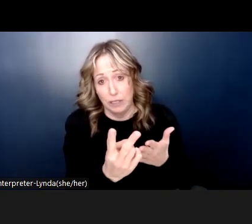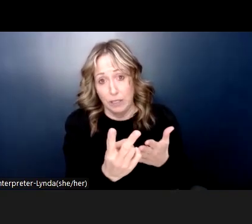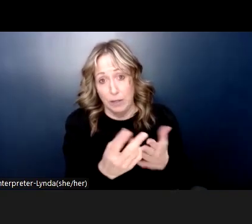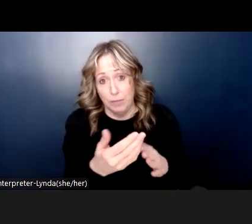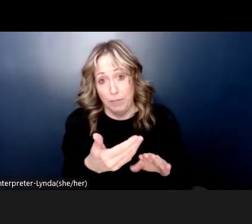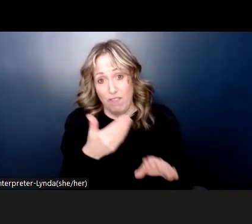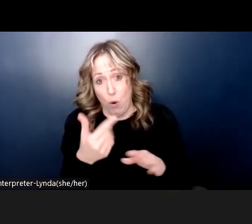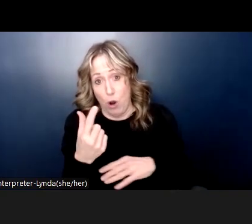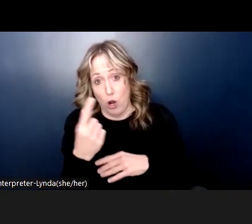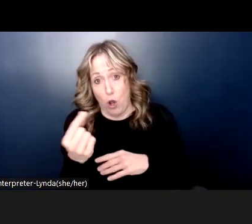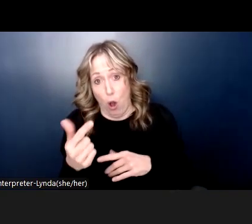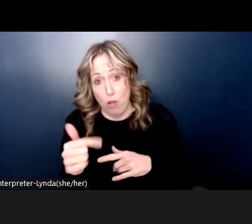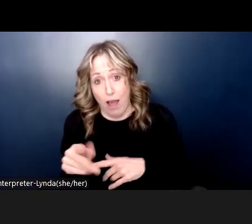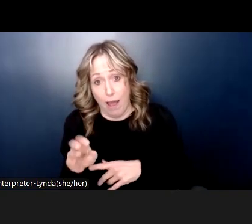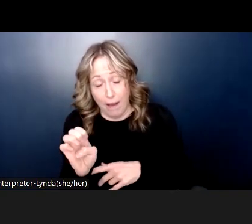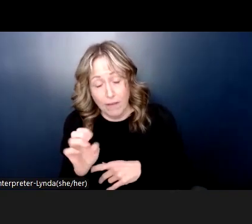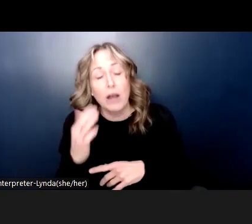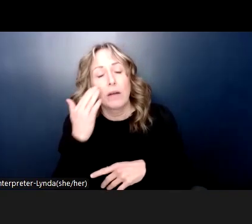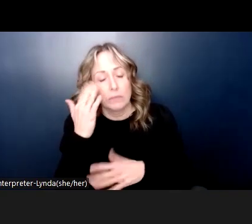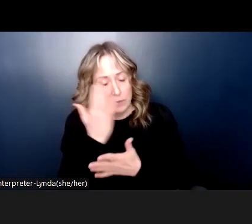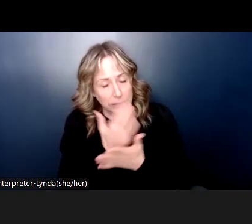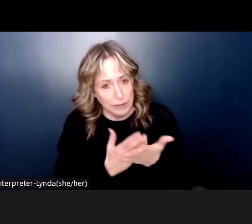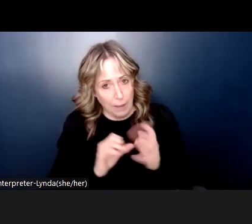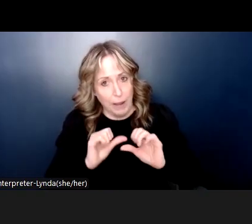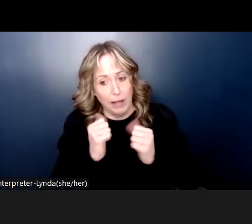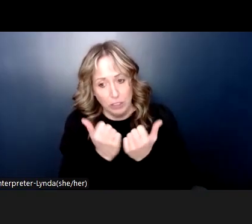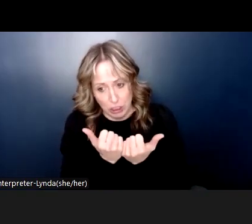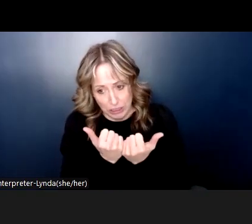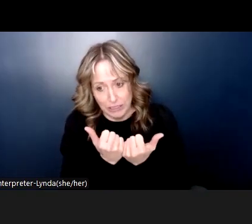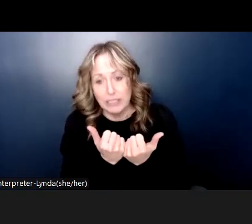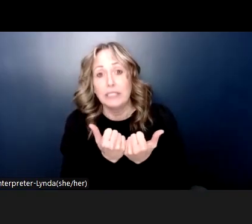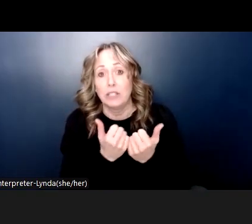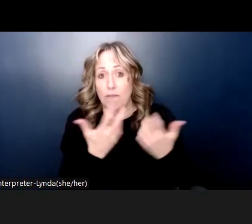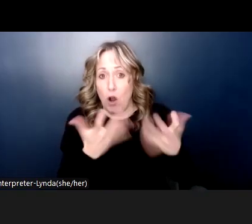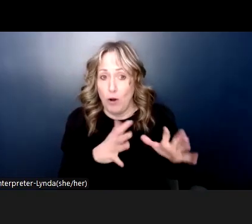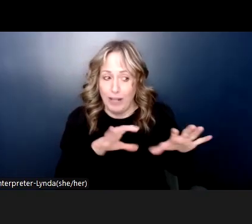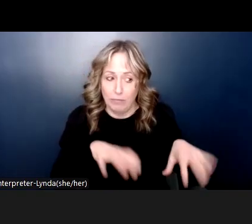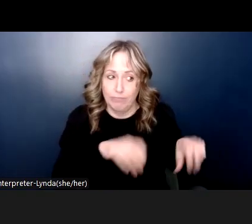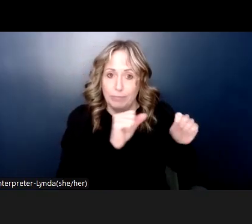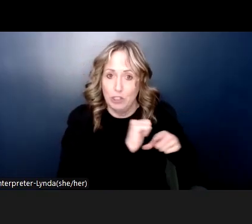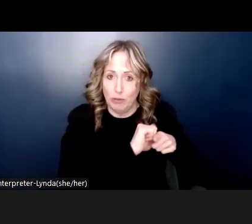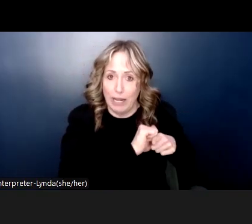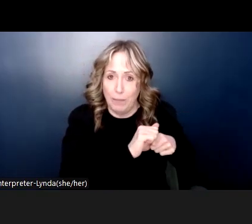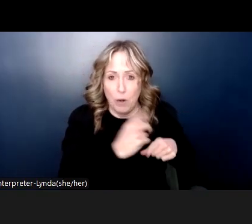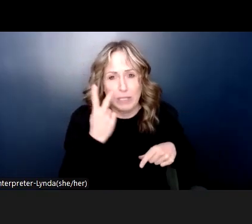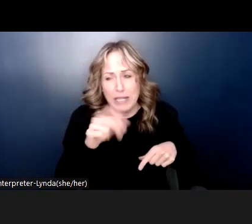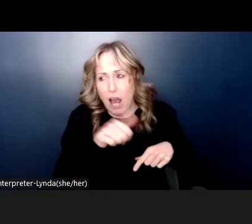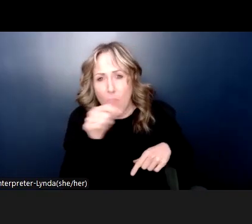We understand that some of the agencies have done a great job taking the training, but we also see that number of users have not completed